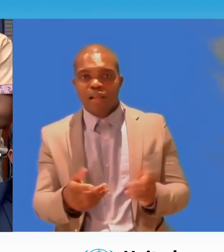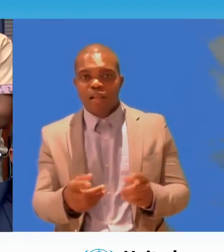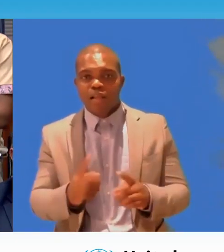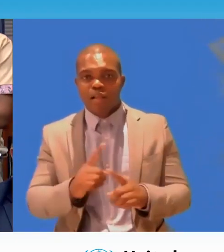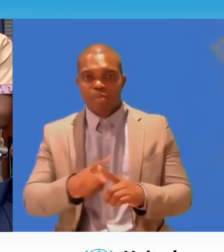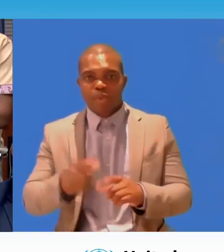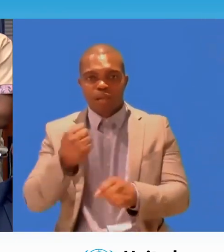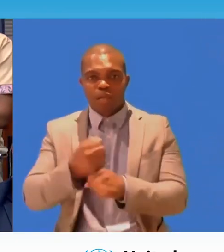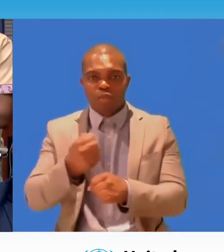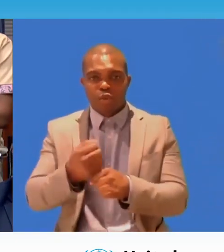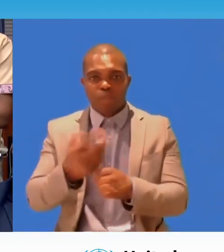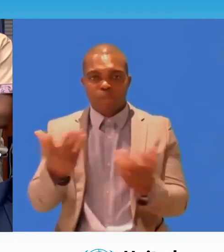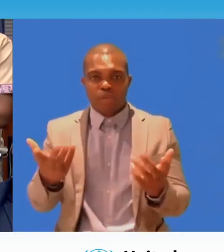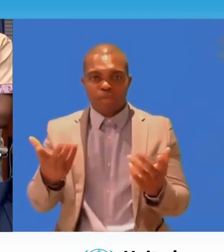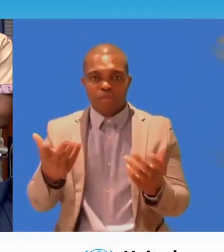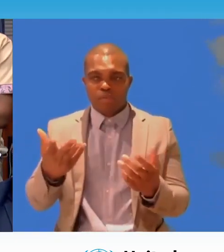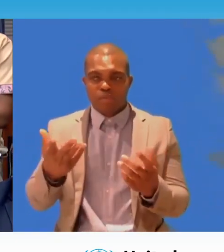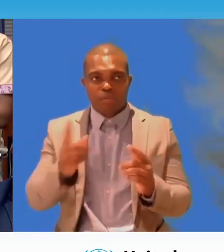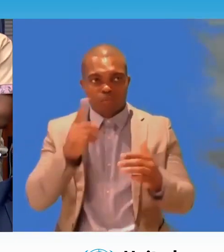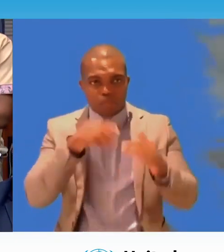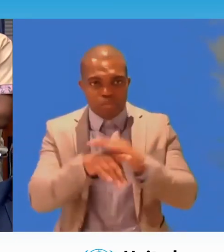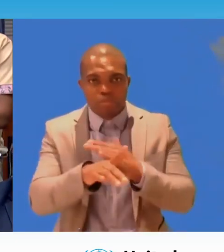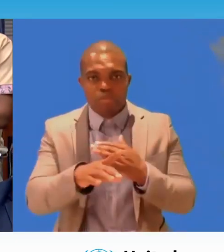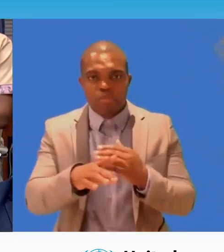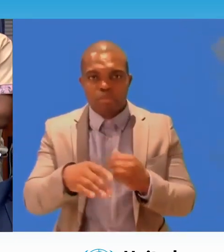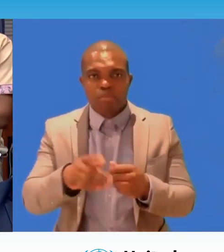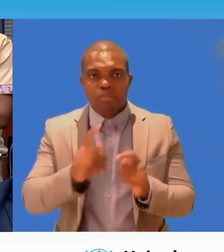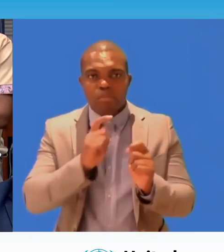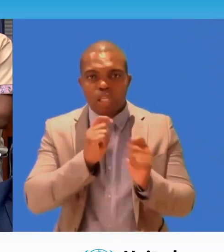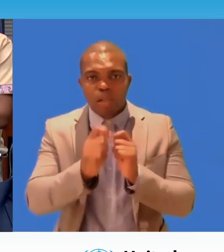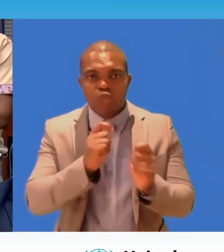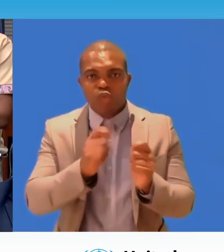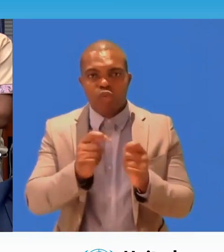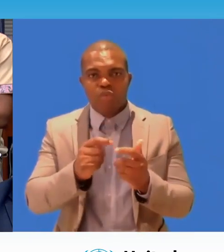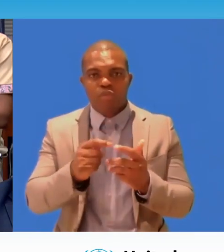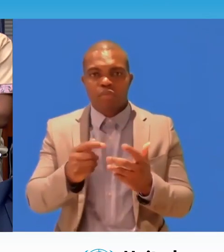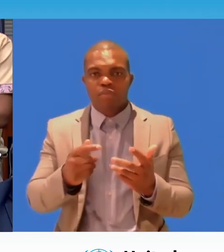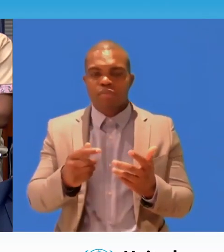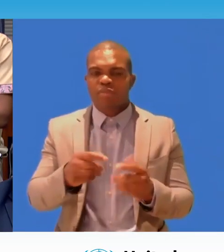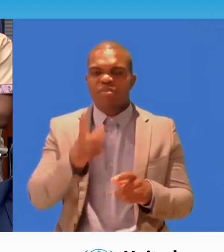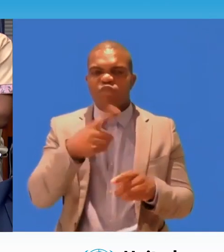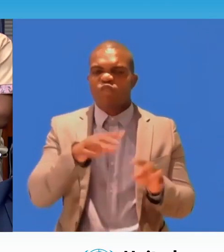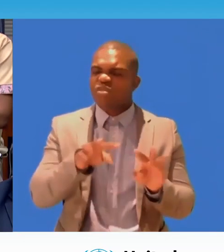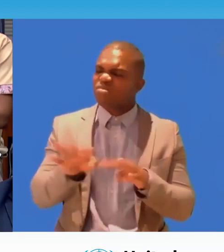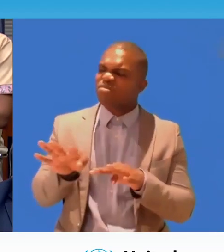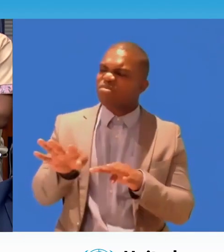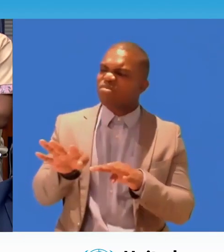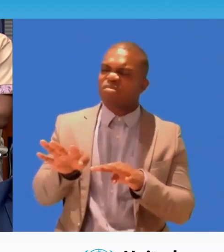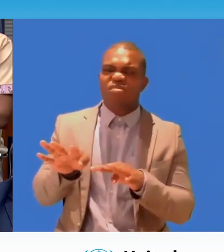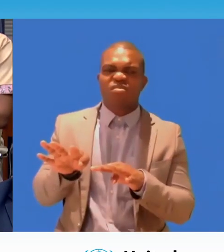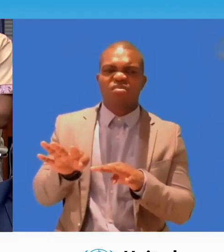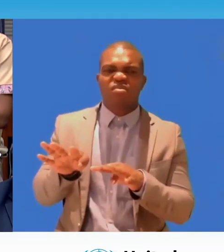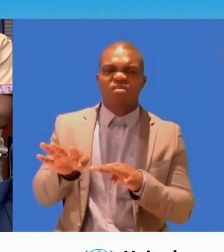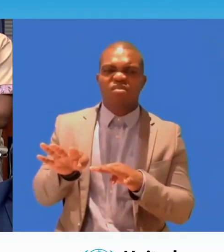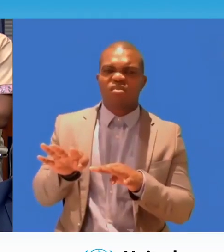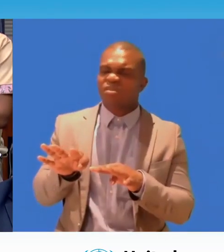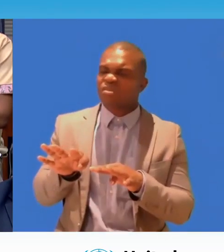interview they will be looked at as as strange strangers who cannot U contribute meaningfully